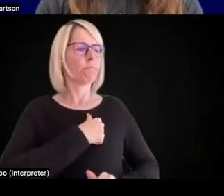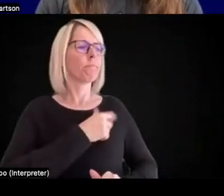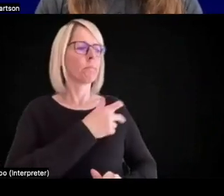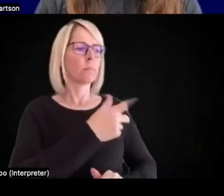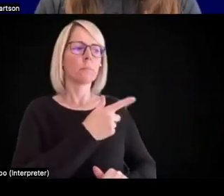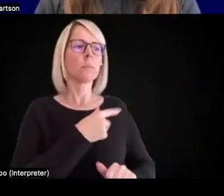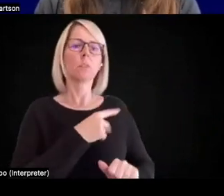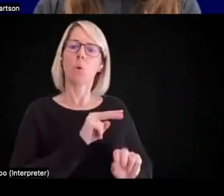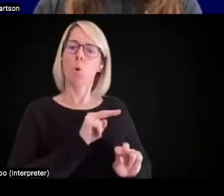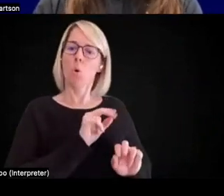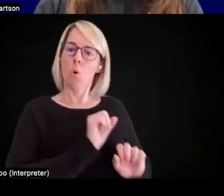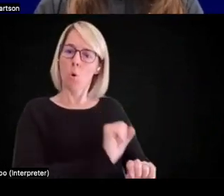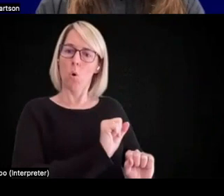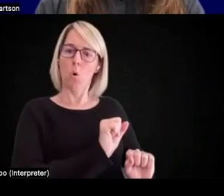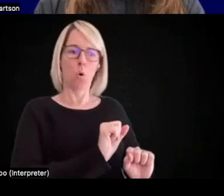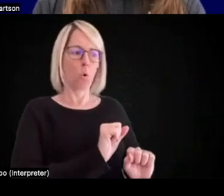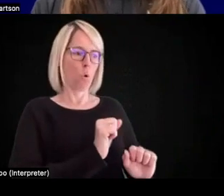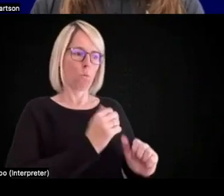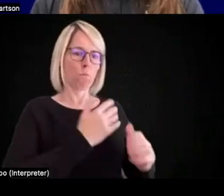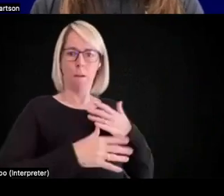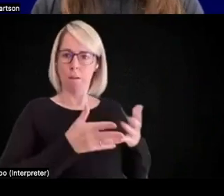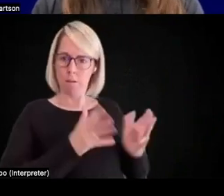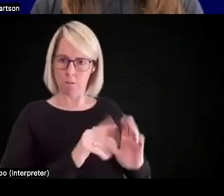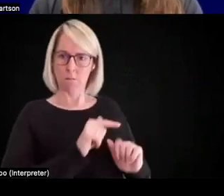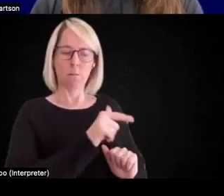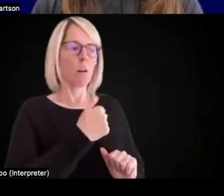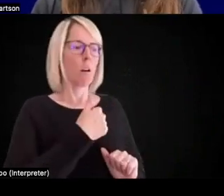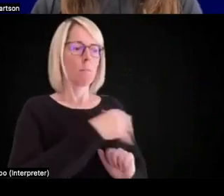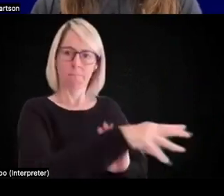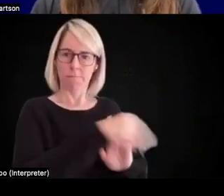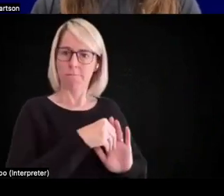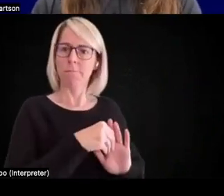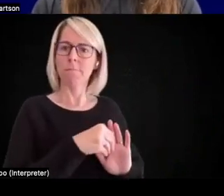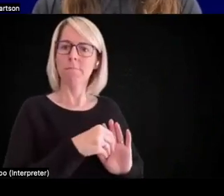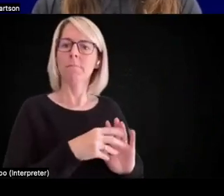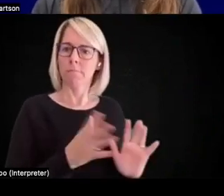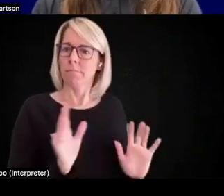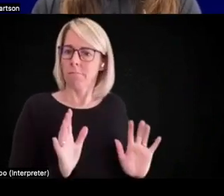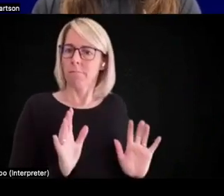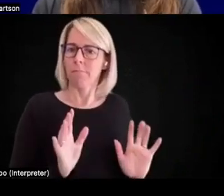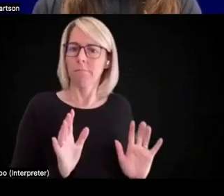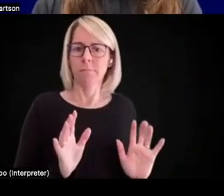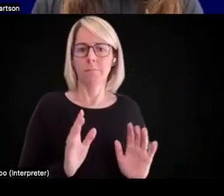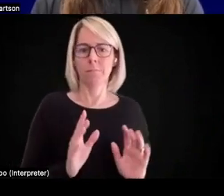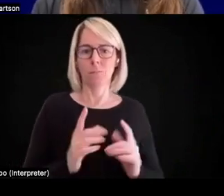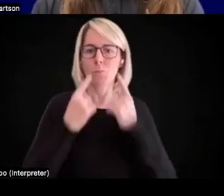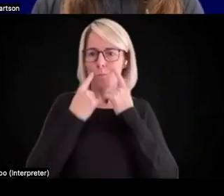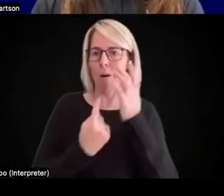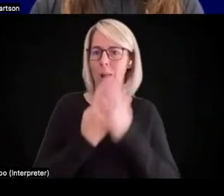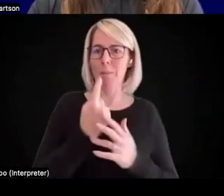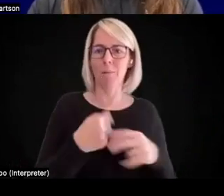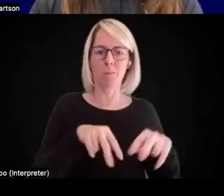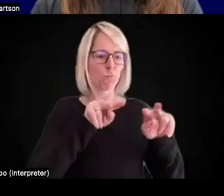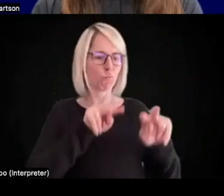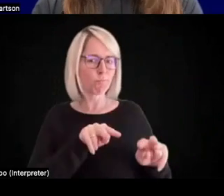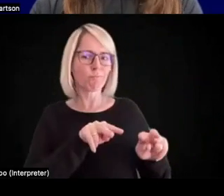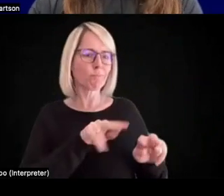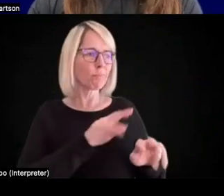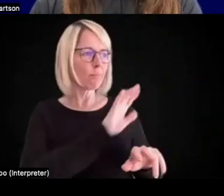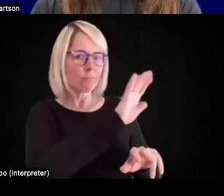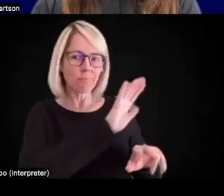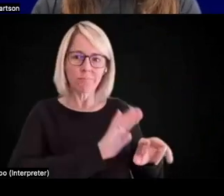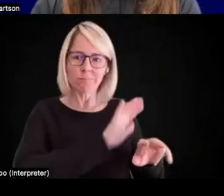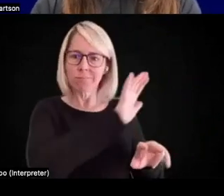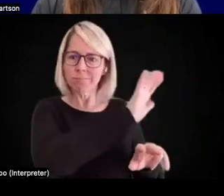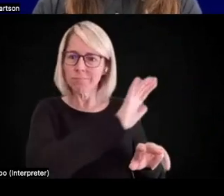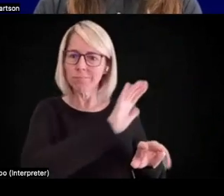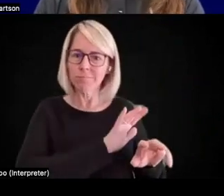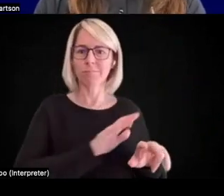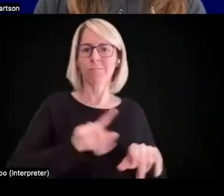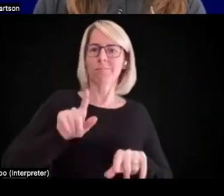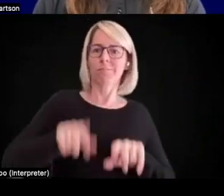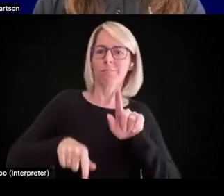turn. So, that was kind of the interaction you saw there. I was just following her lead.